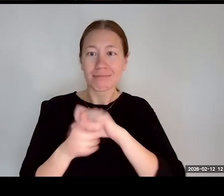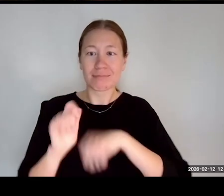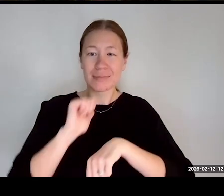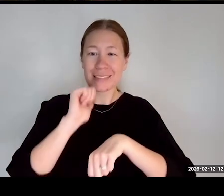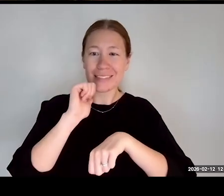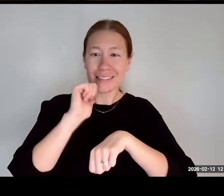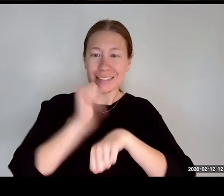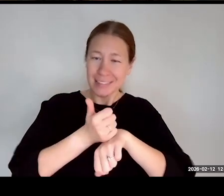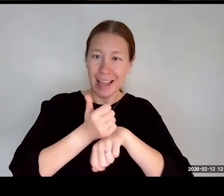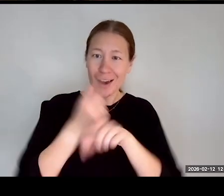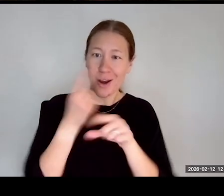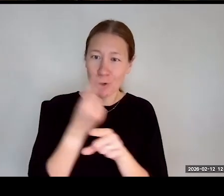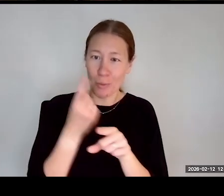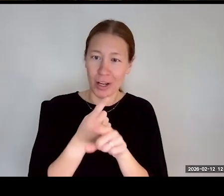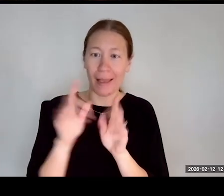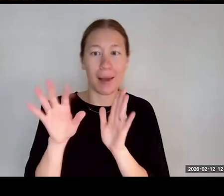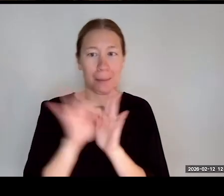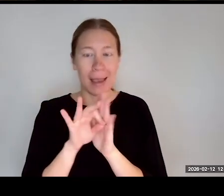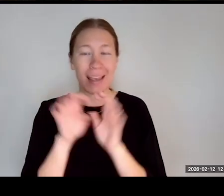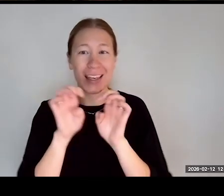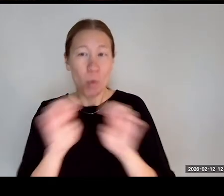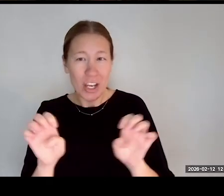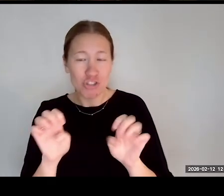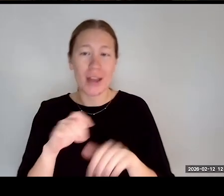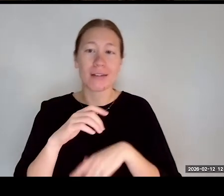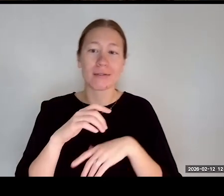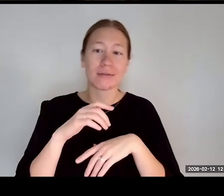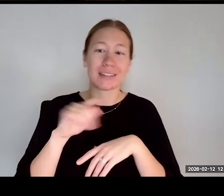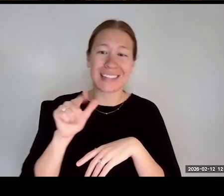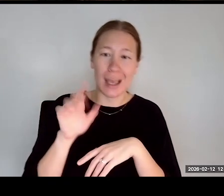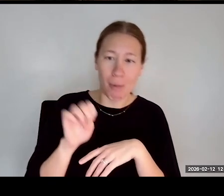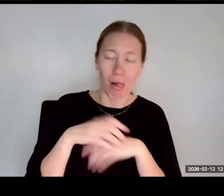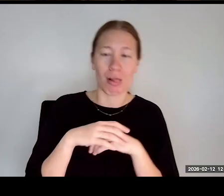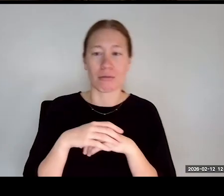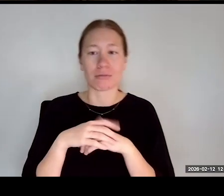You can label equations, figures or tables. So I wanna make sure I have table set and then I can enter in a title.